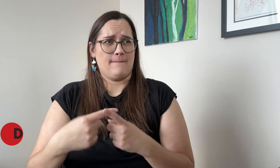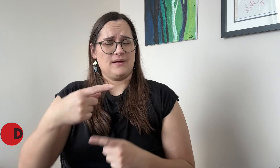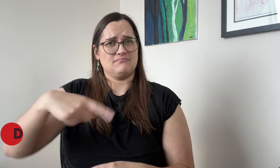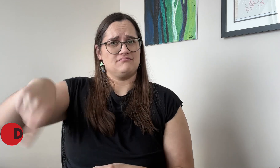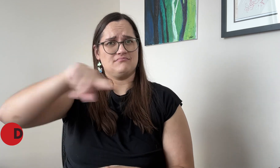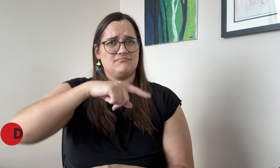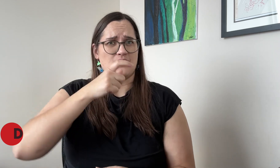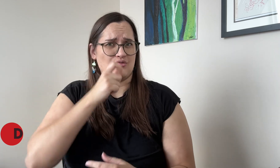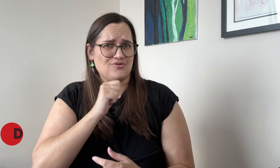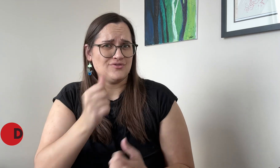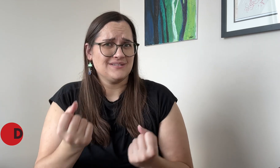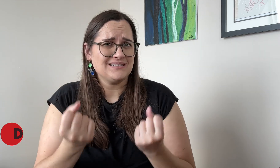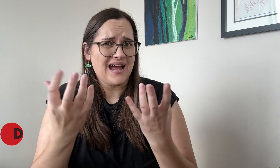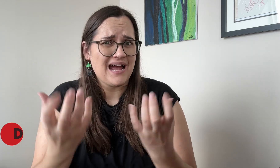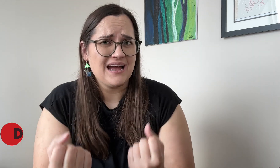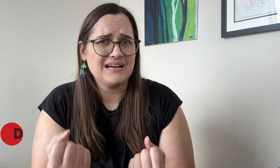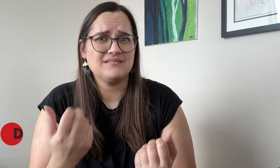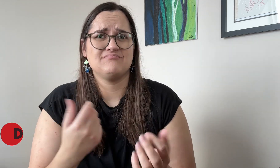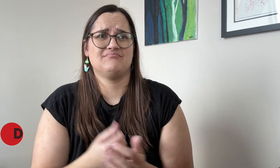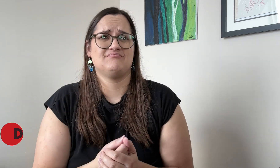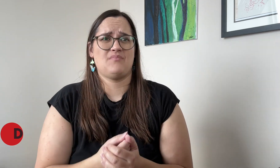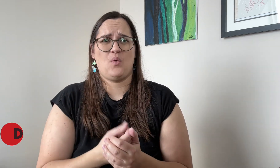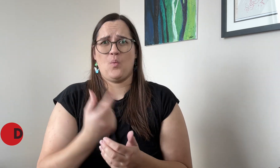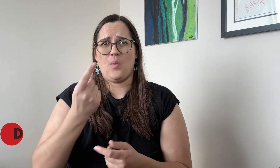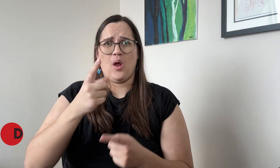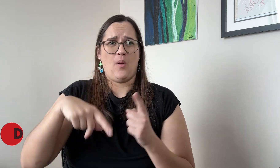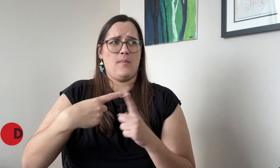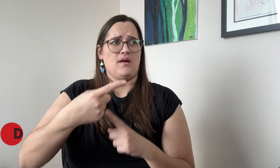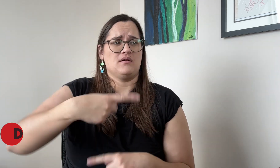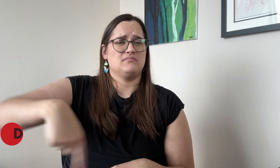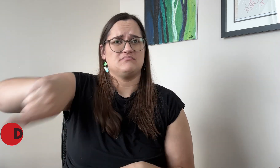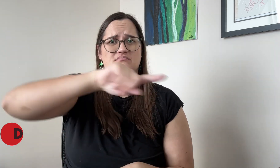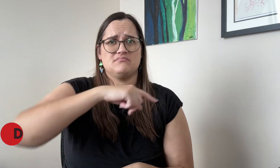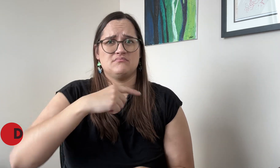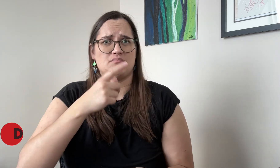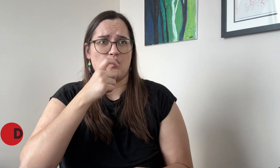What about those who do not use sign language?